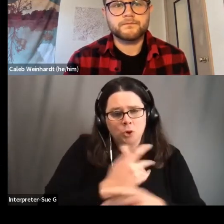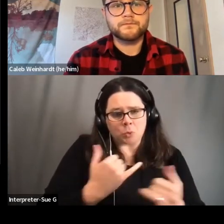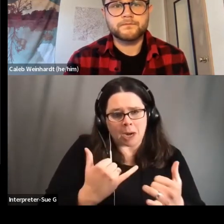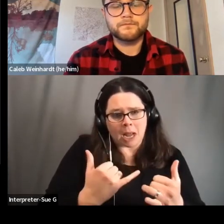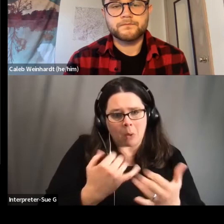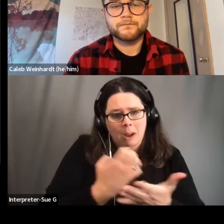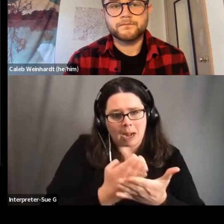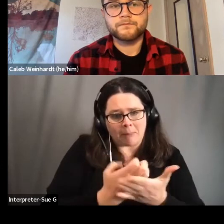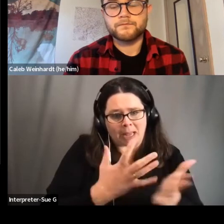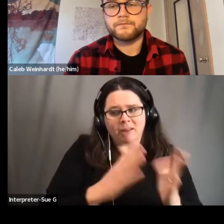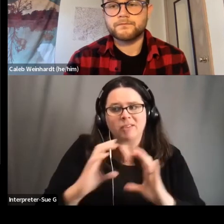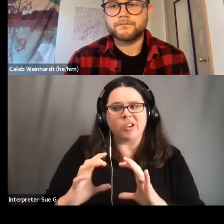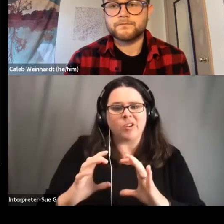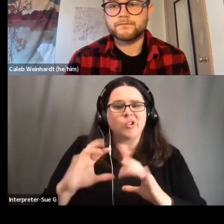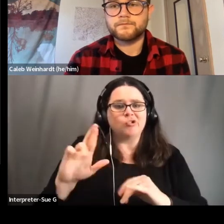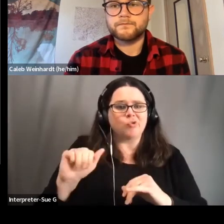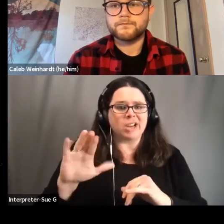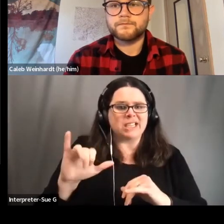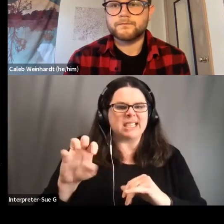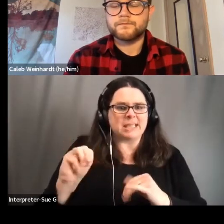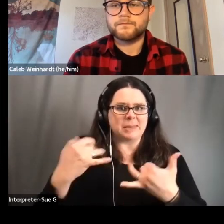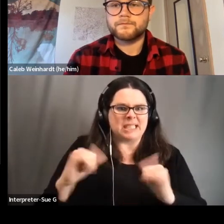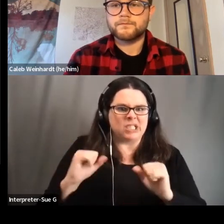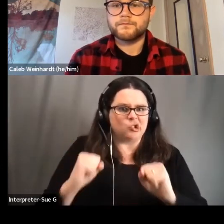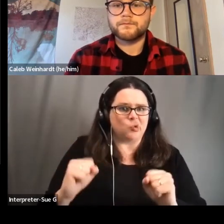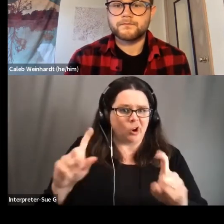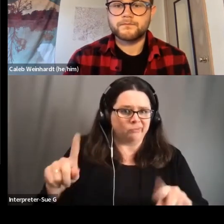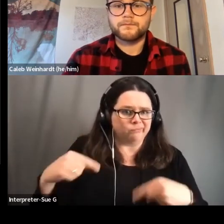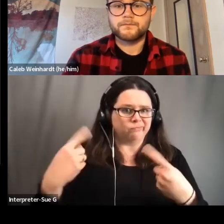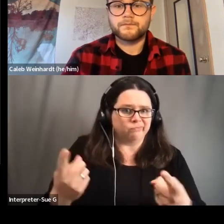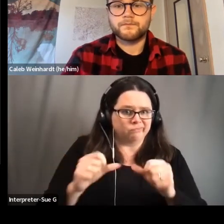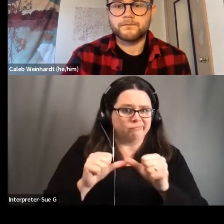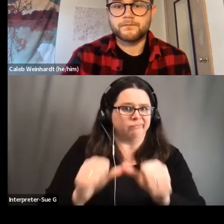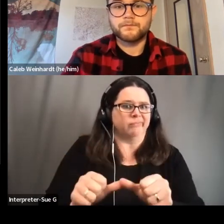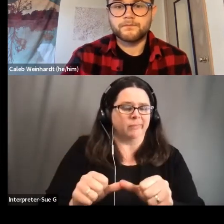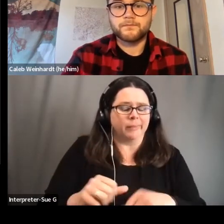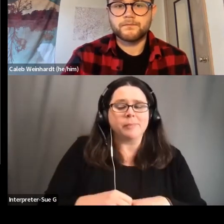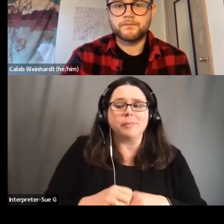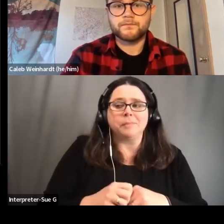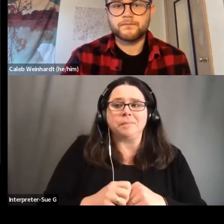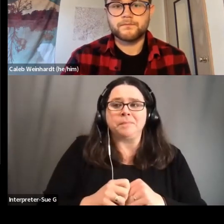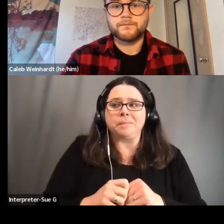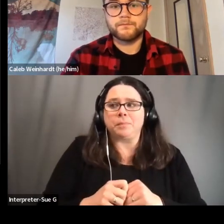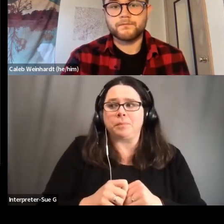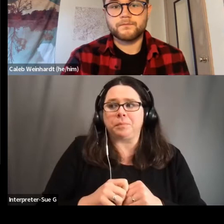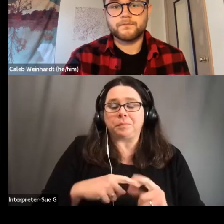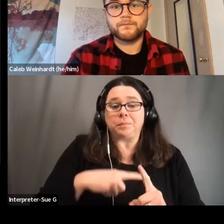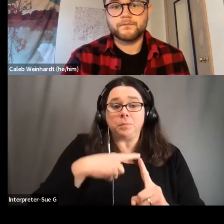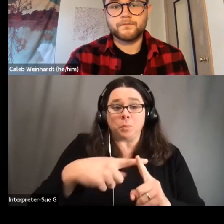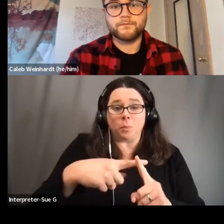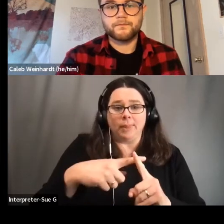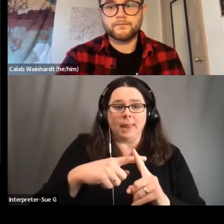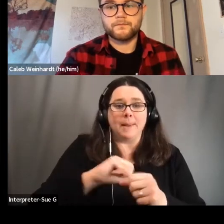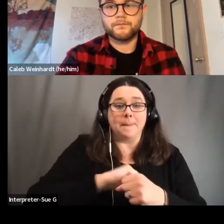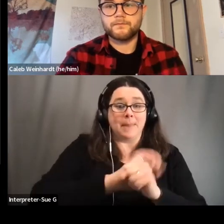And racism which is still a strong and pervasive. What I think are also pandemics on top of those things